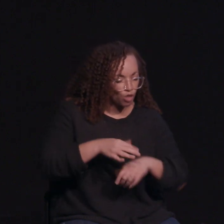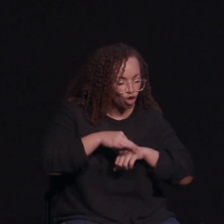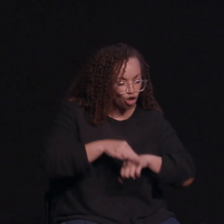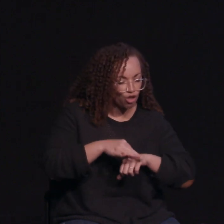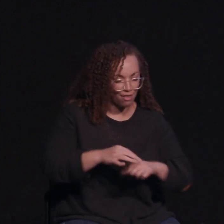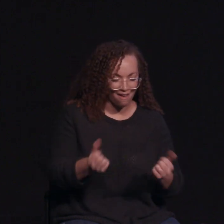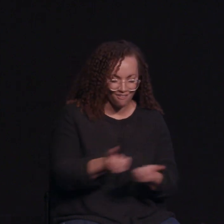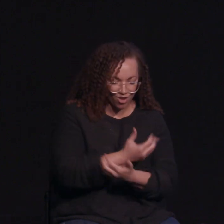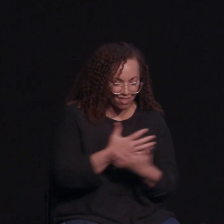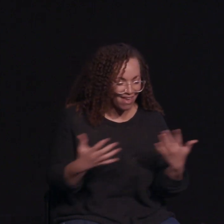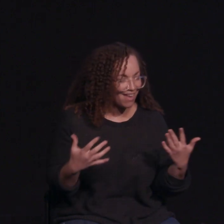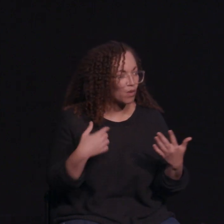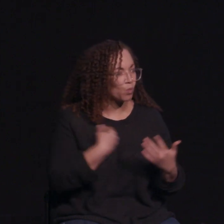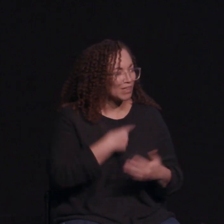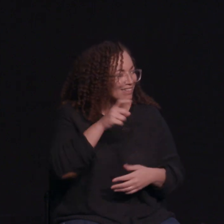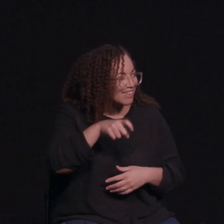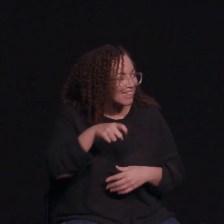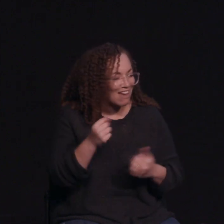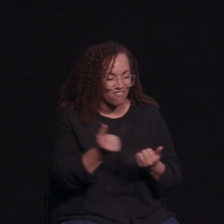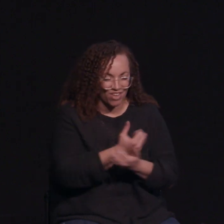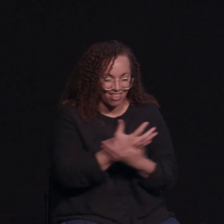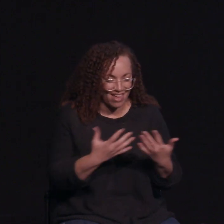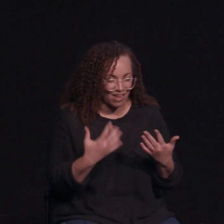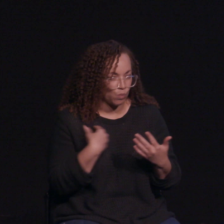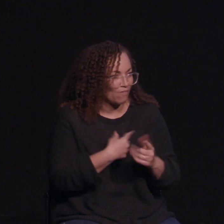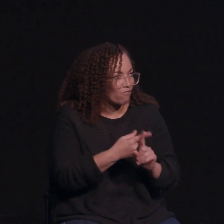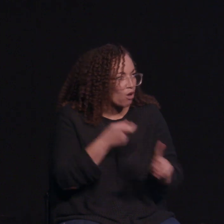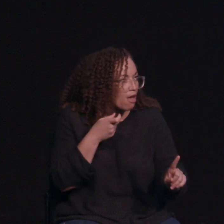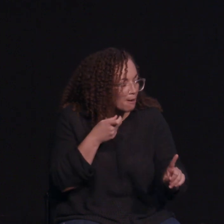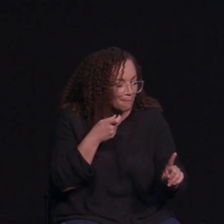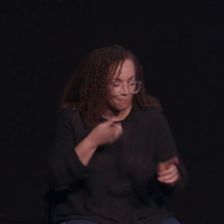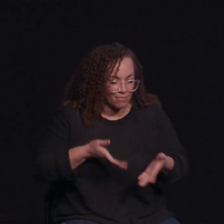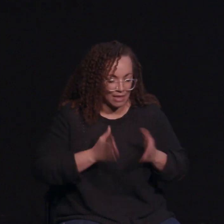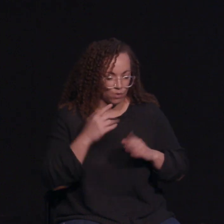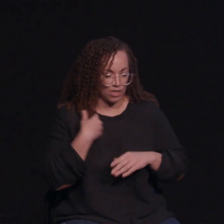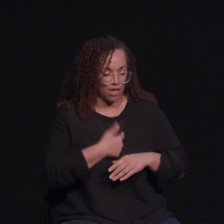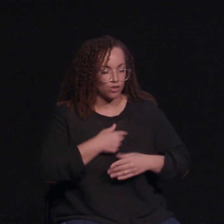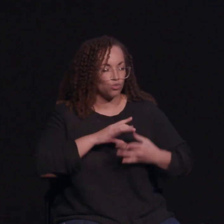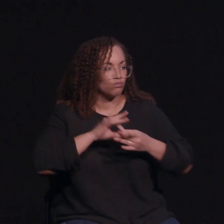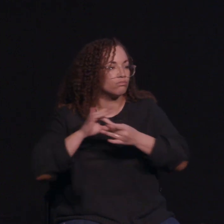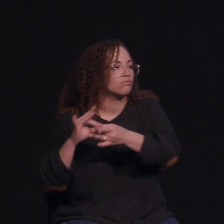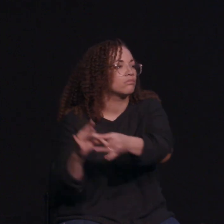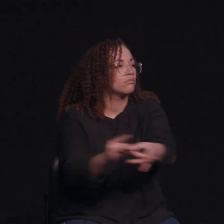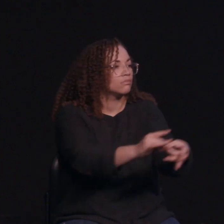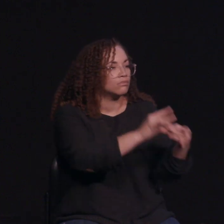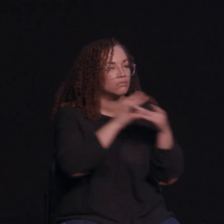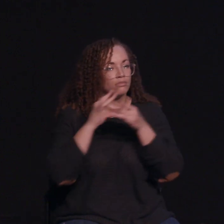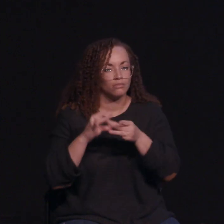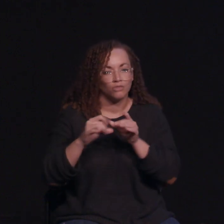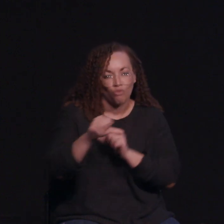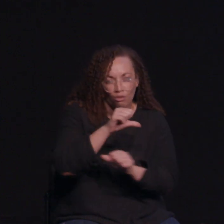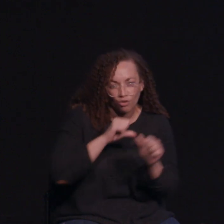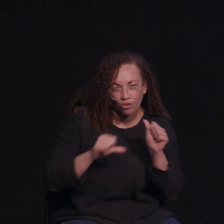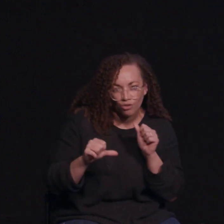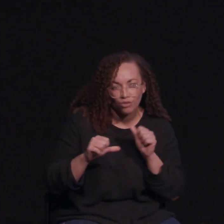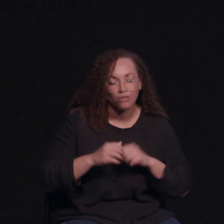to be more resilient and more deeply connected to ourselves and each other. Yes.